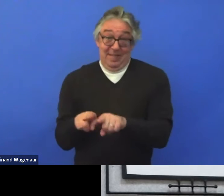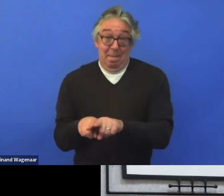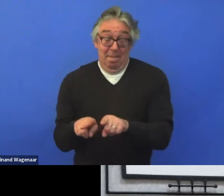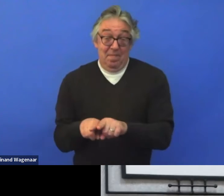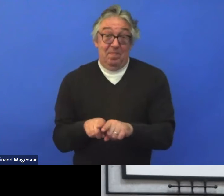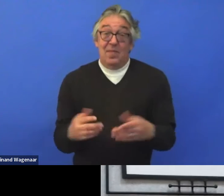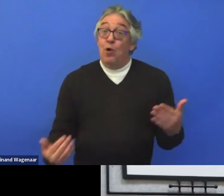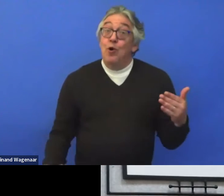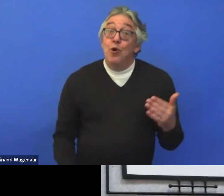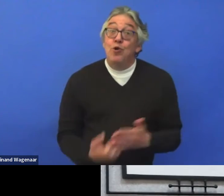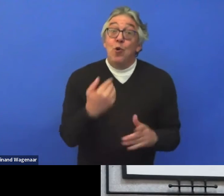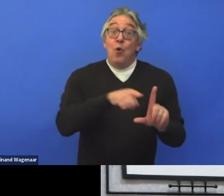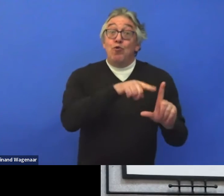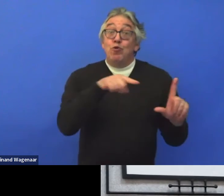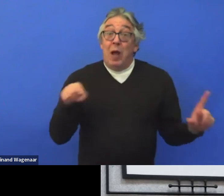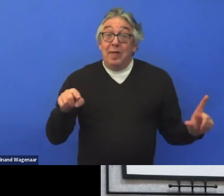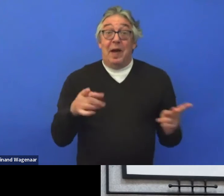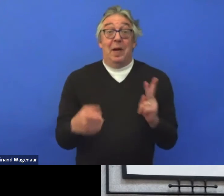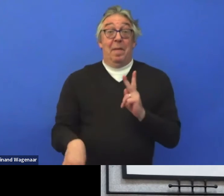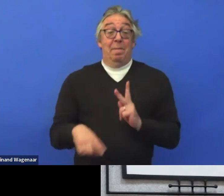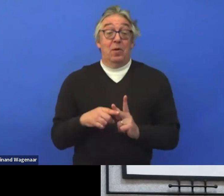that provides the evidence base for change.